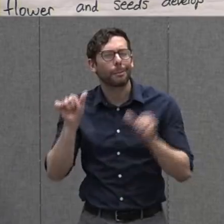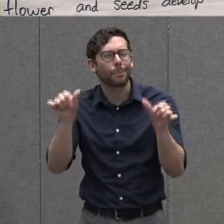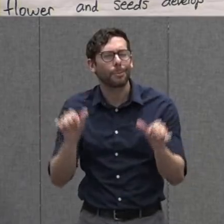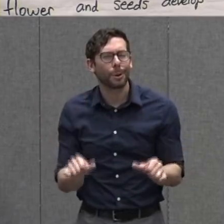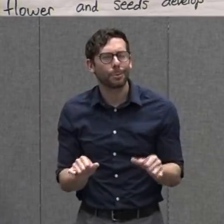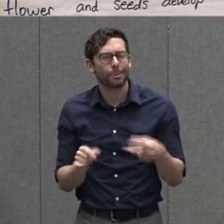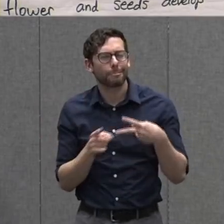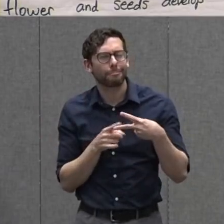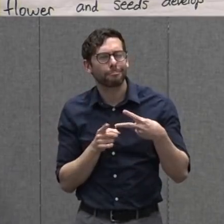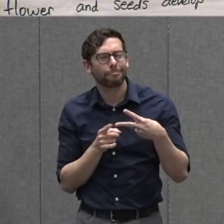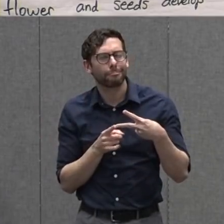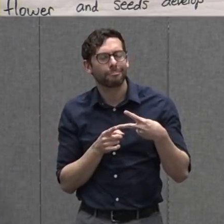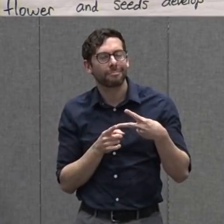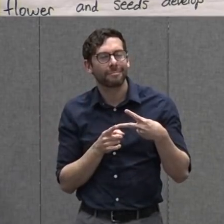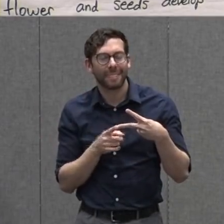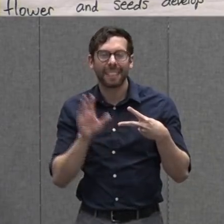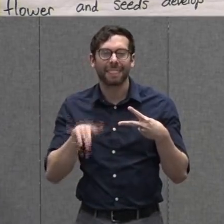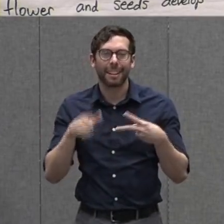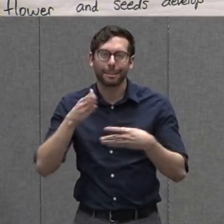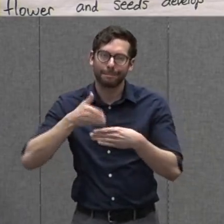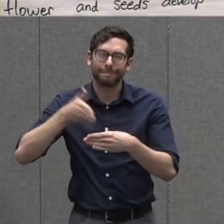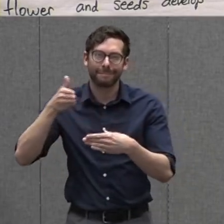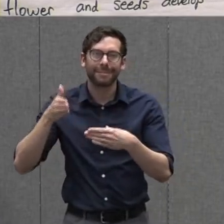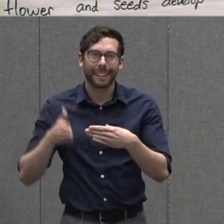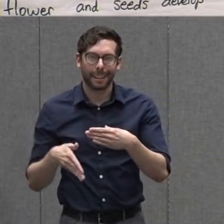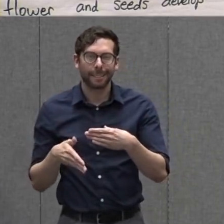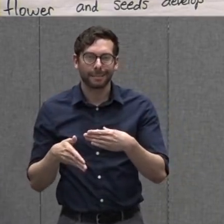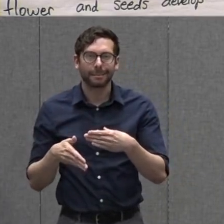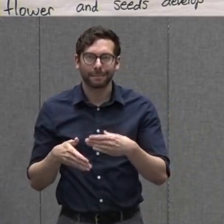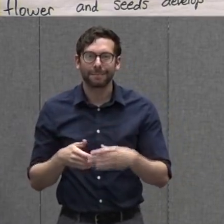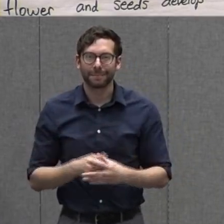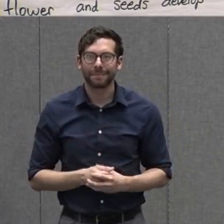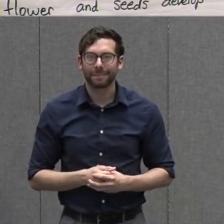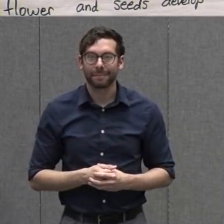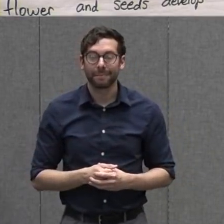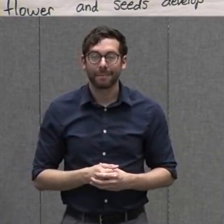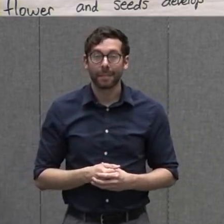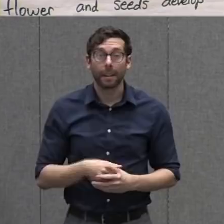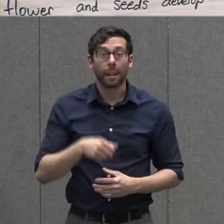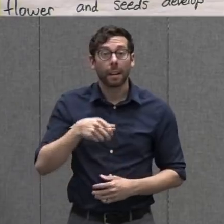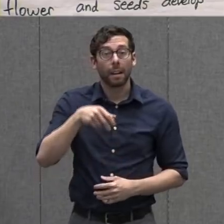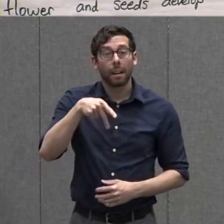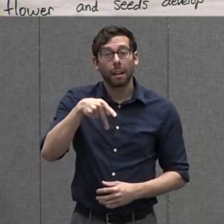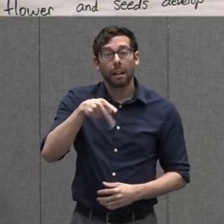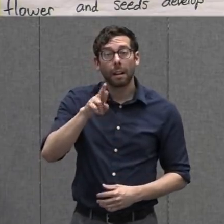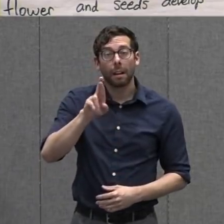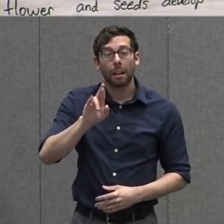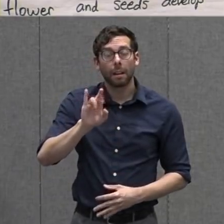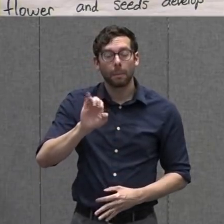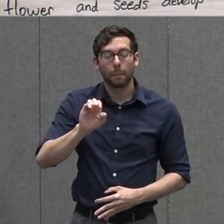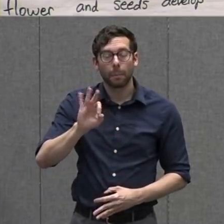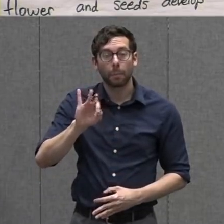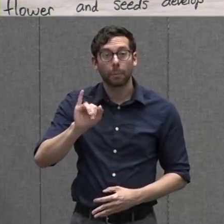That's right, this was our end sounds. So, our prefix was for Beginning and our suffix was for End.